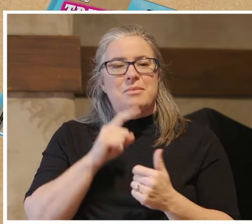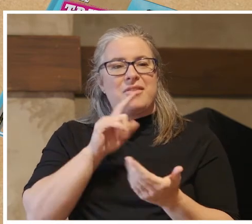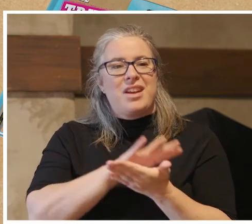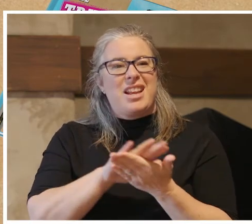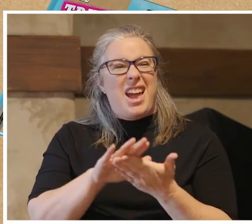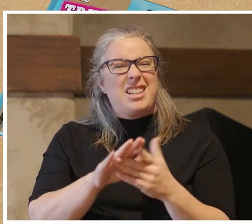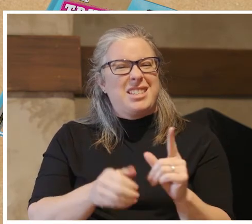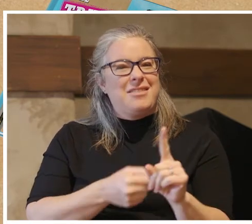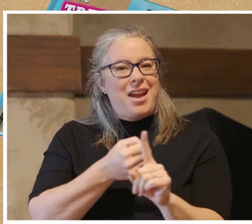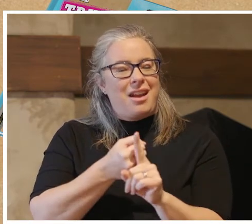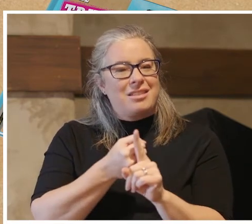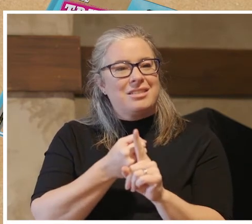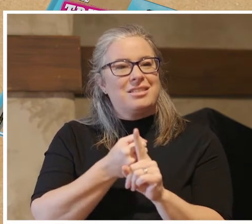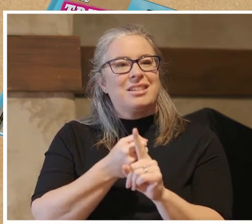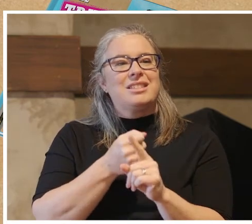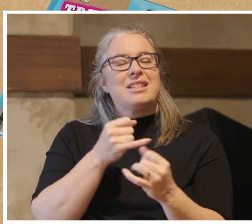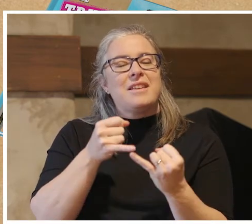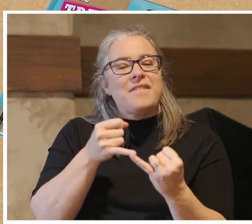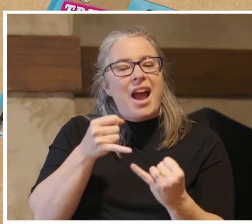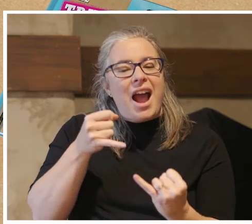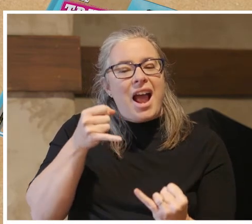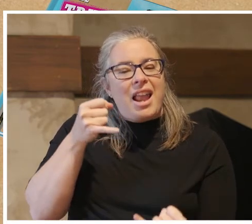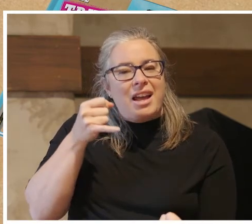That makes a very nice effect and fine lines